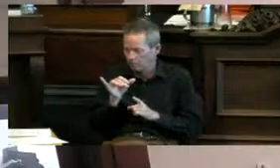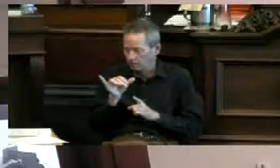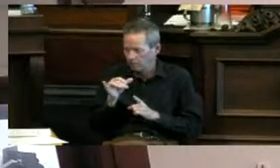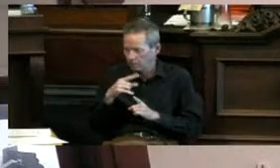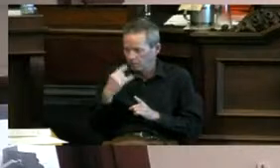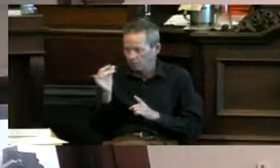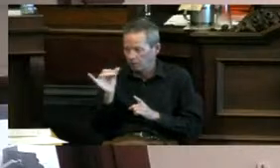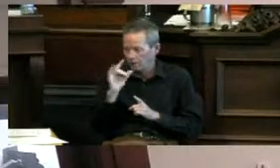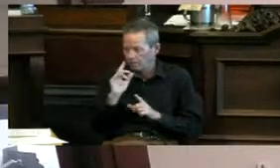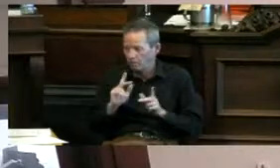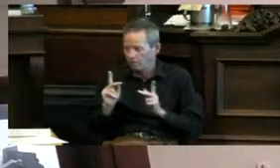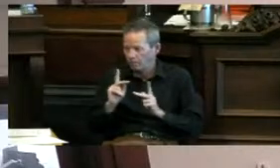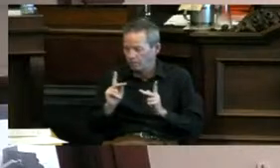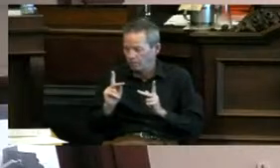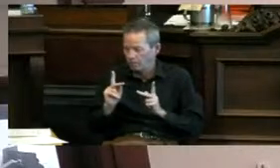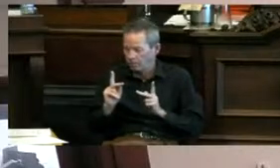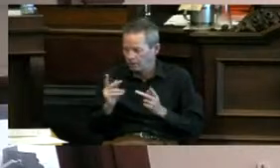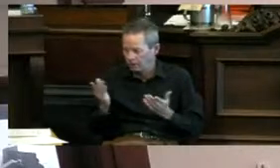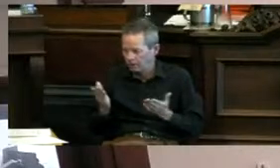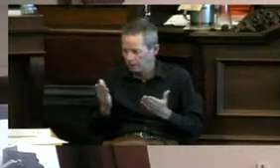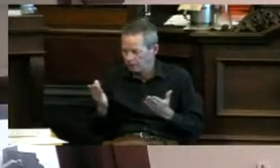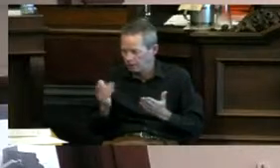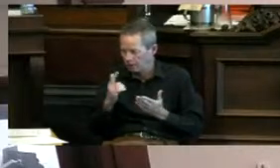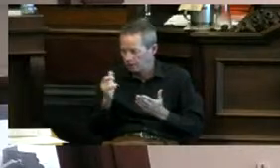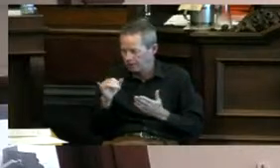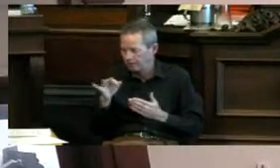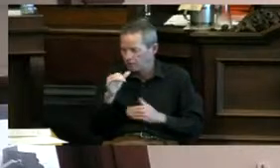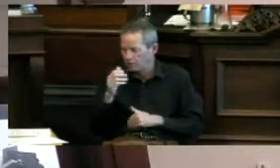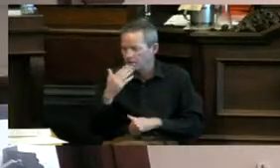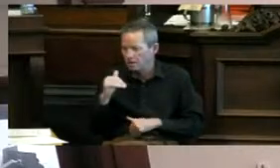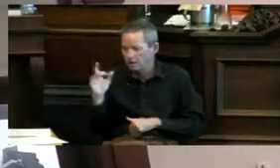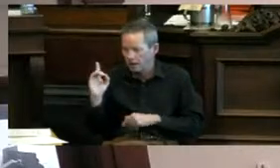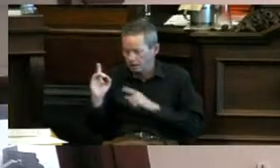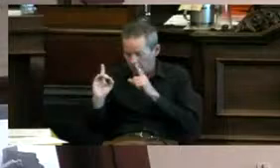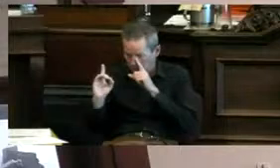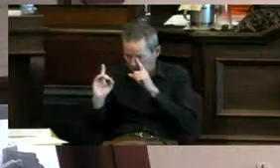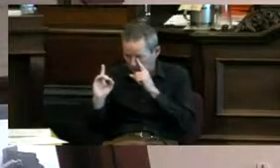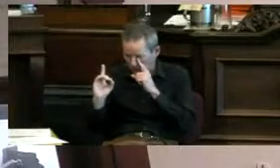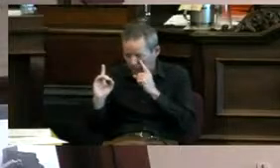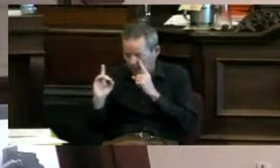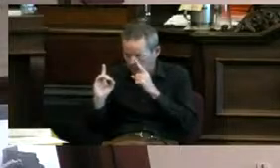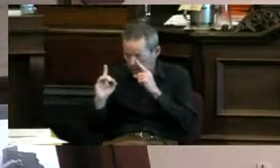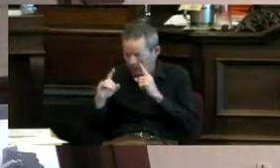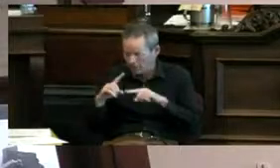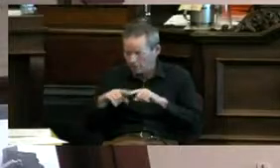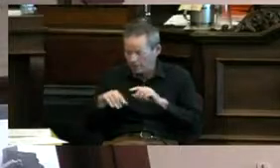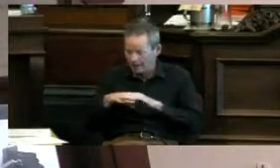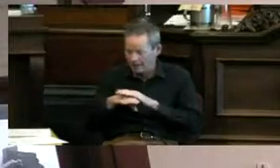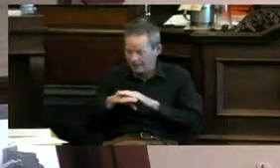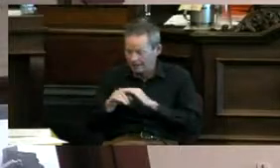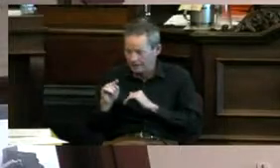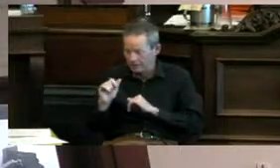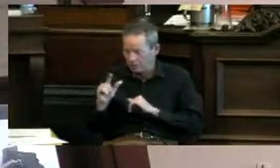what the impact of this would be for our folks out here. You